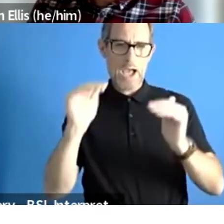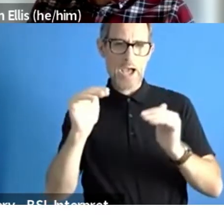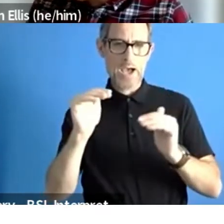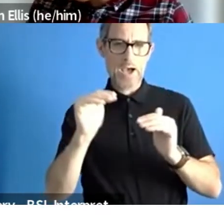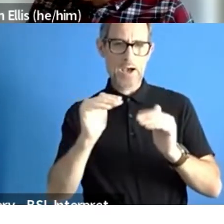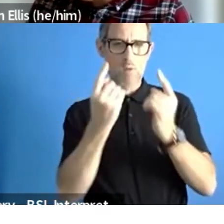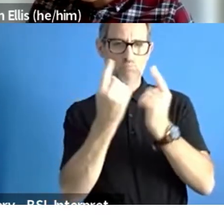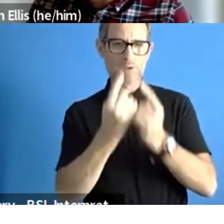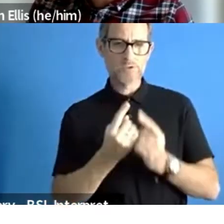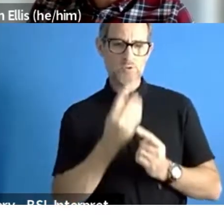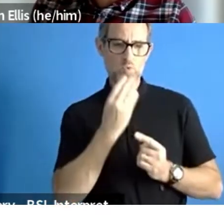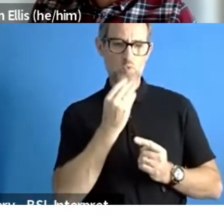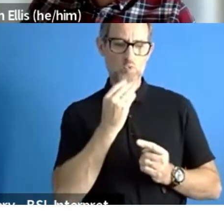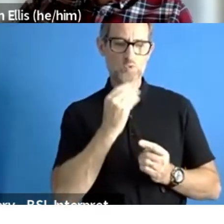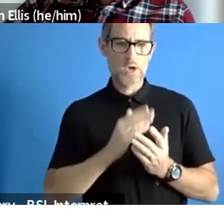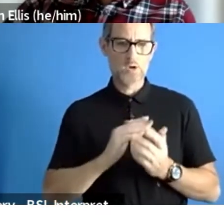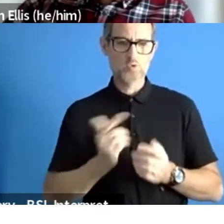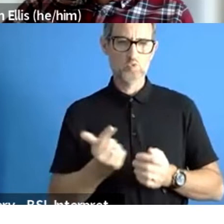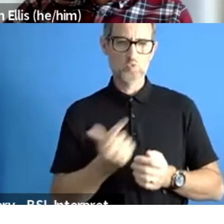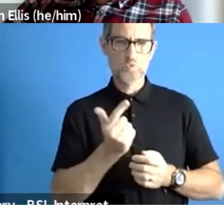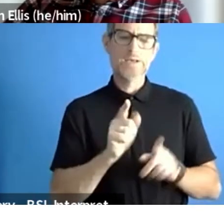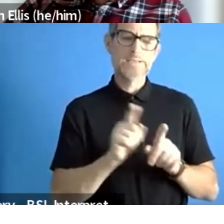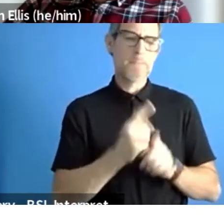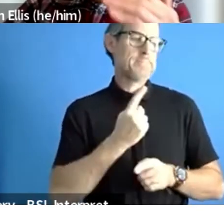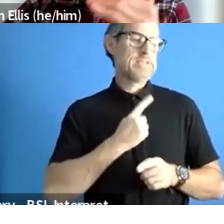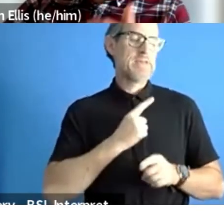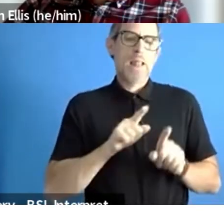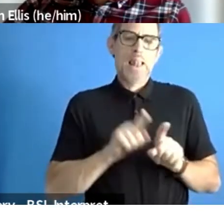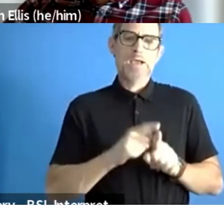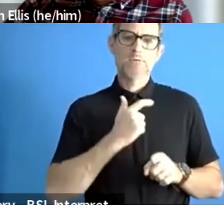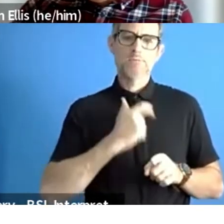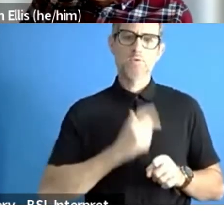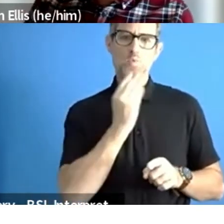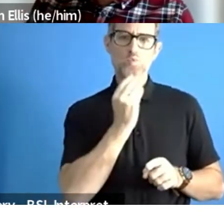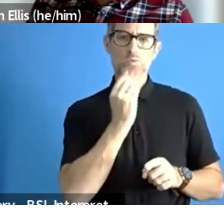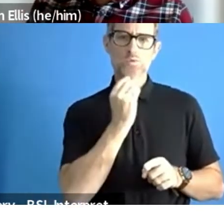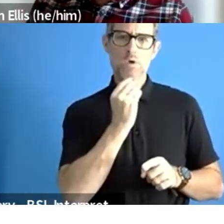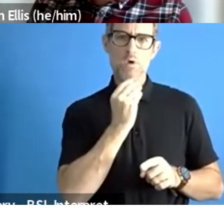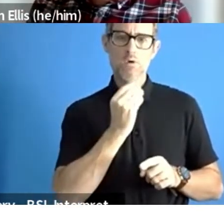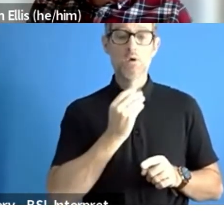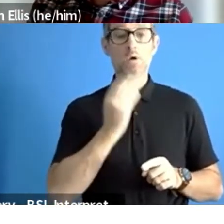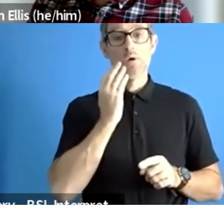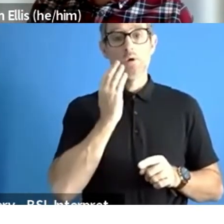I was just acting like a user. Within my audit, when I found the issues, I